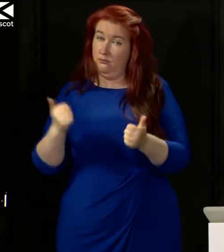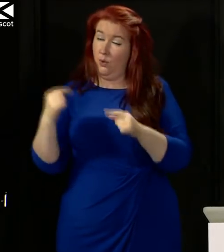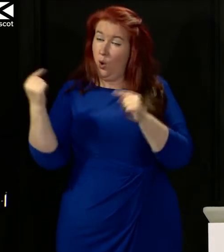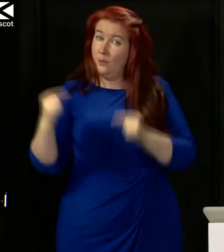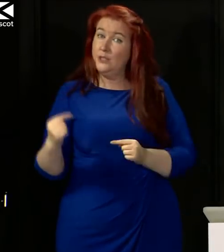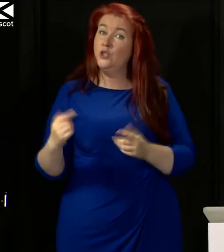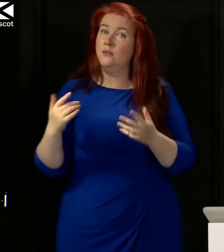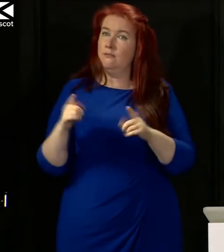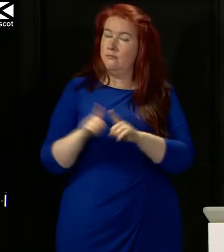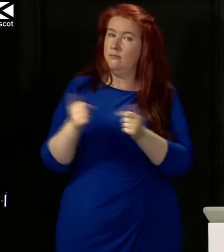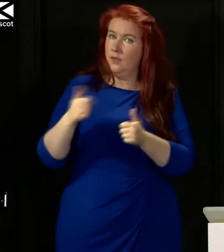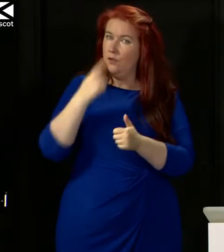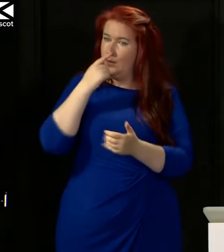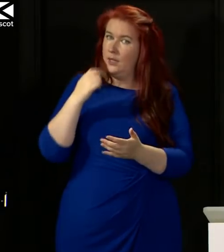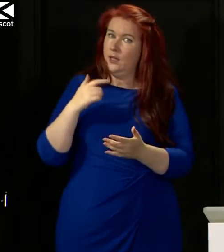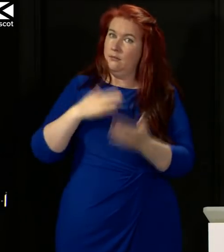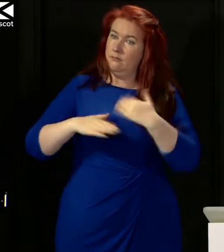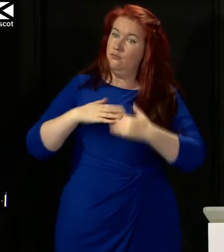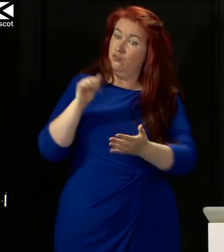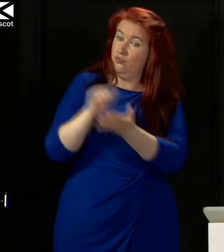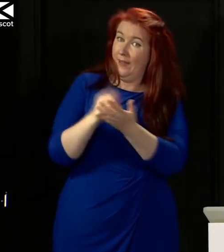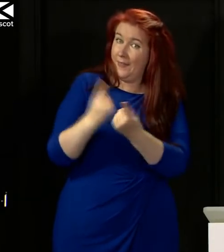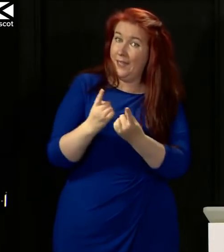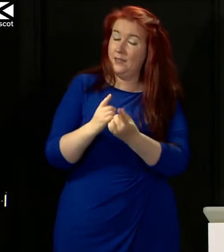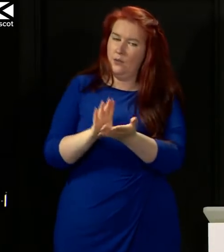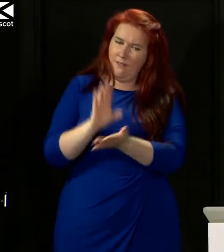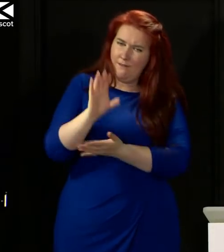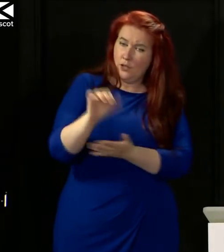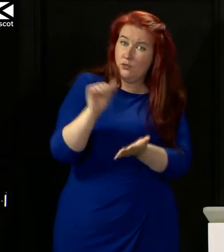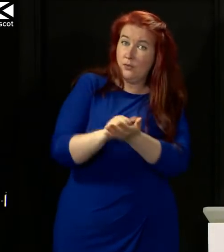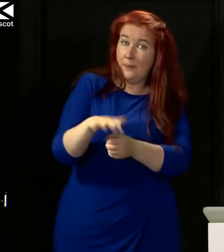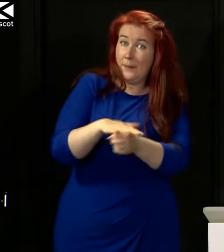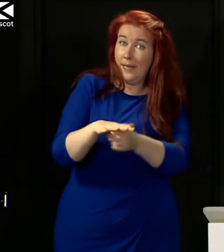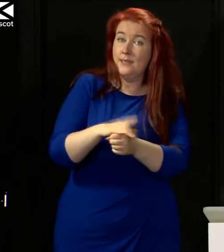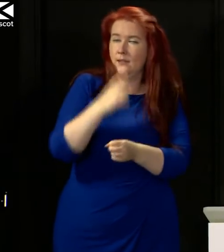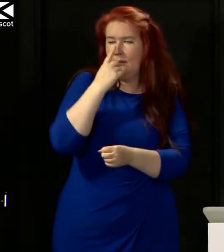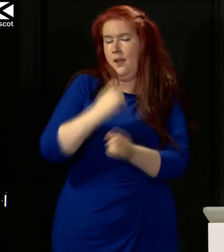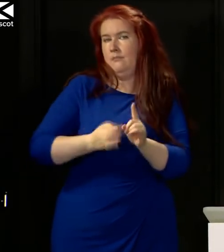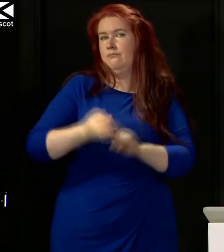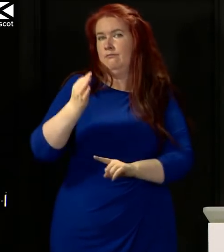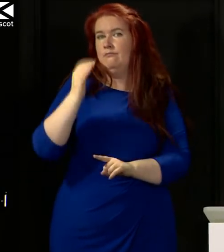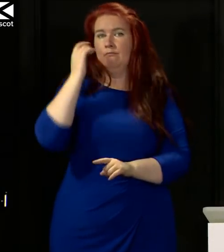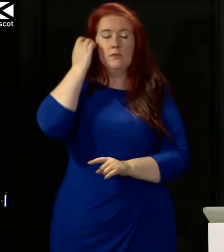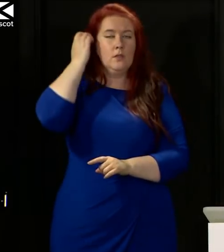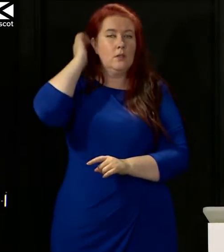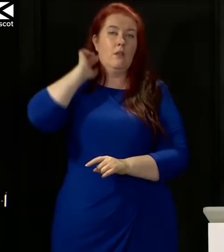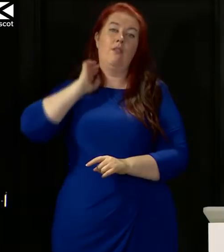as well if we do the right things and invest in the right places. So we remain as committed